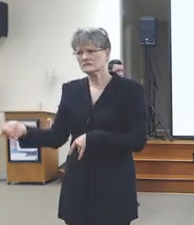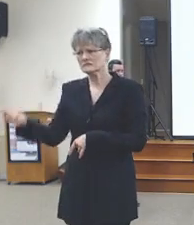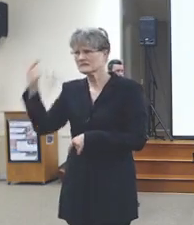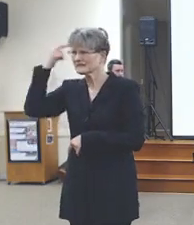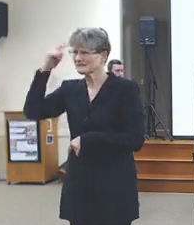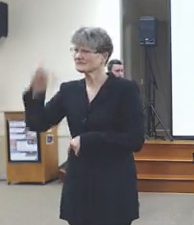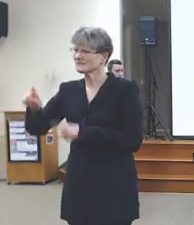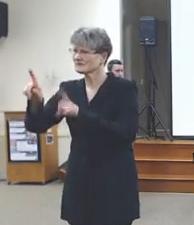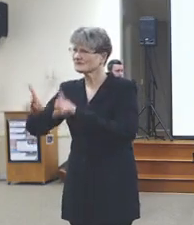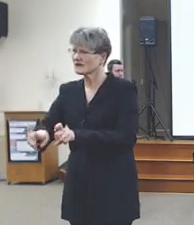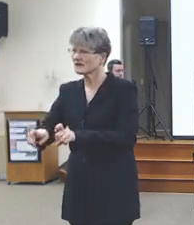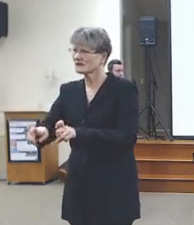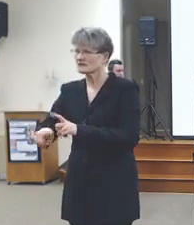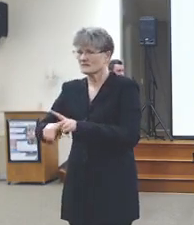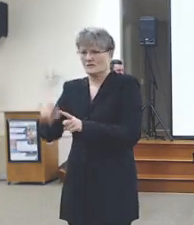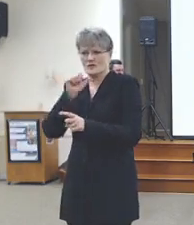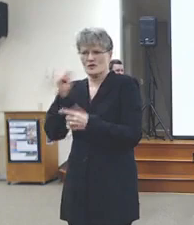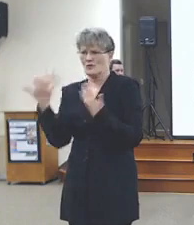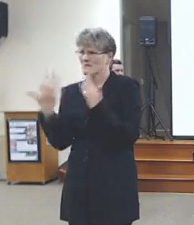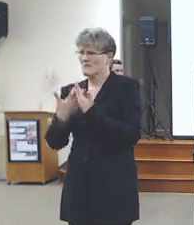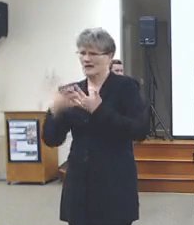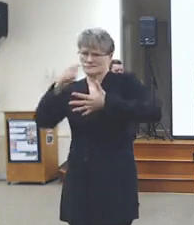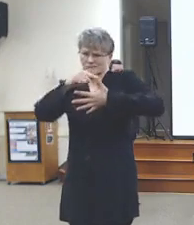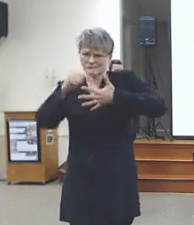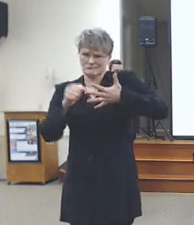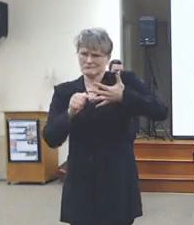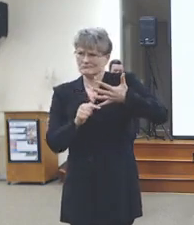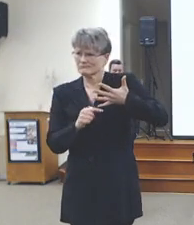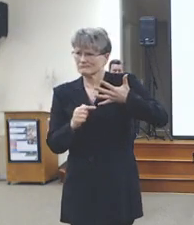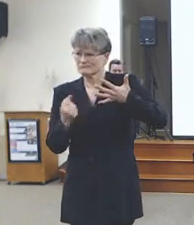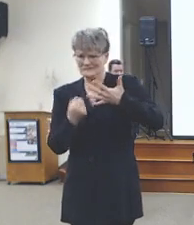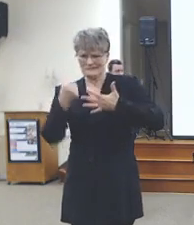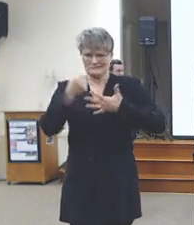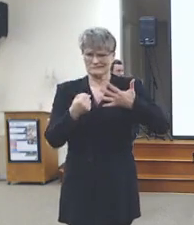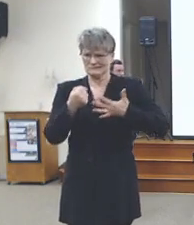test them," and they don't fit into these criteria Public Health will say you can